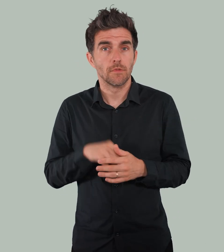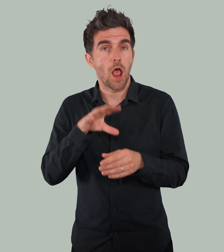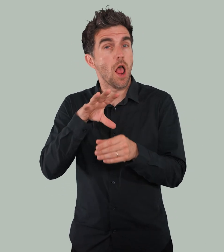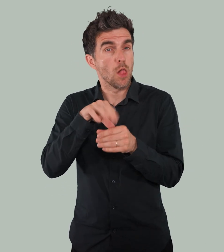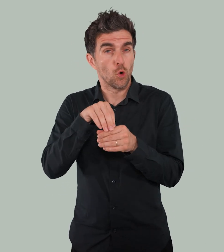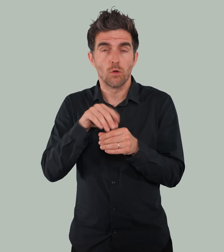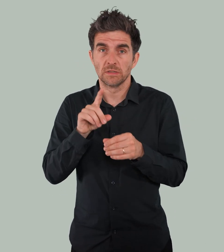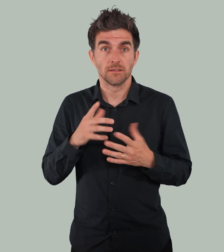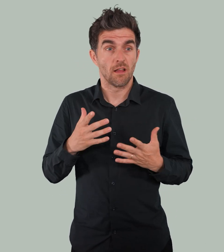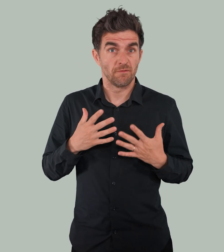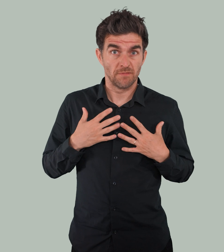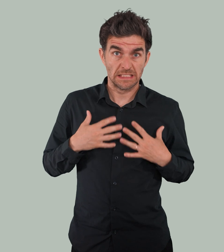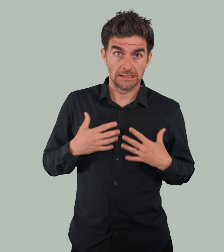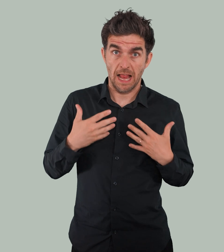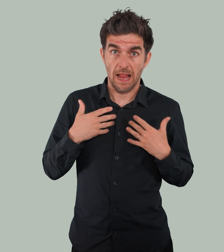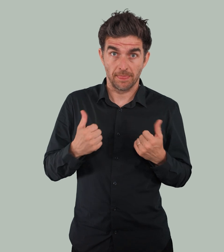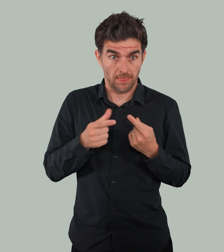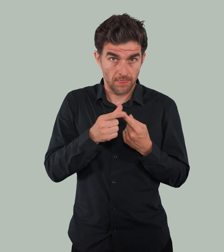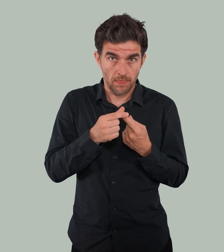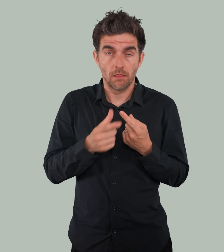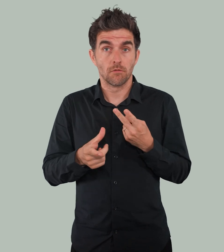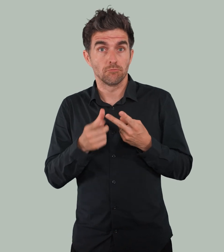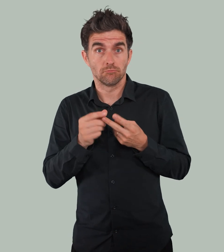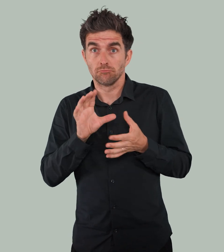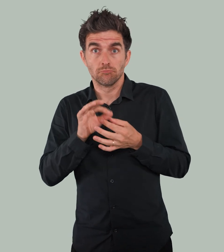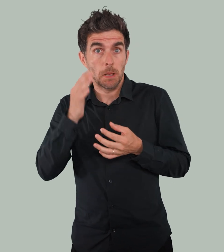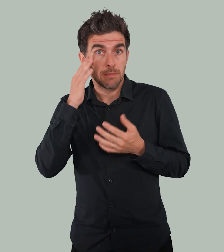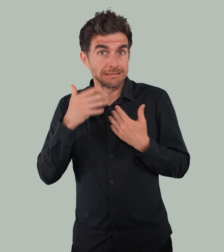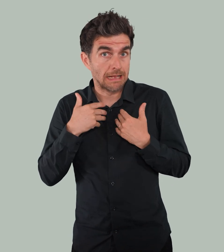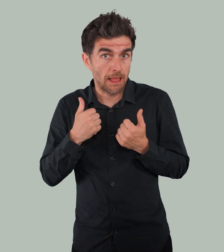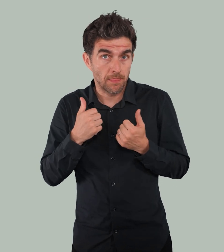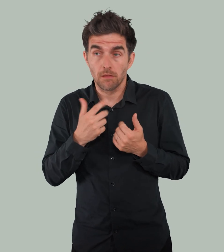These include combinations of physical health conditions, mental health conditions,